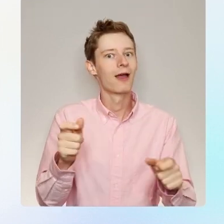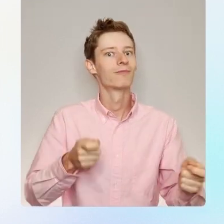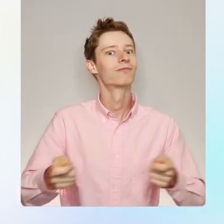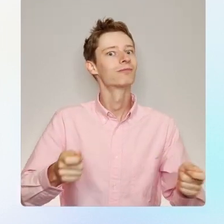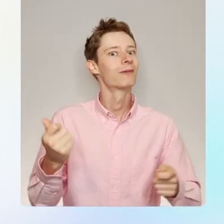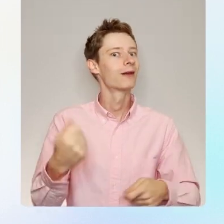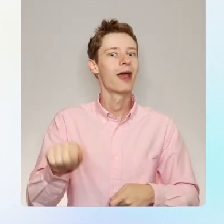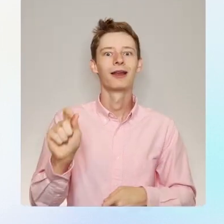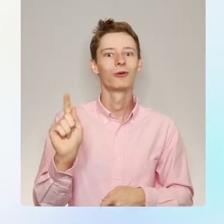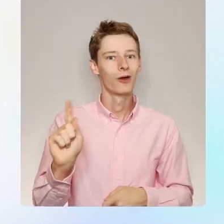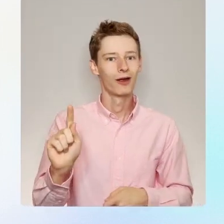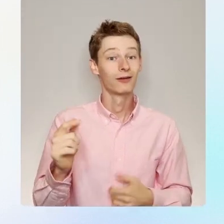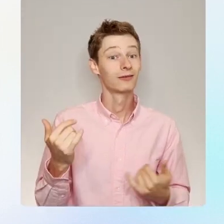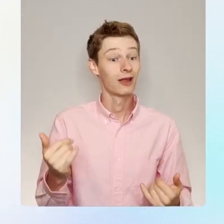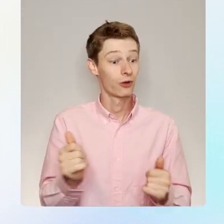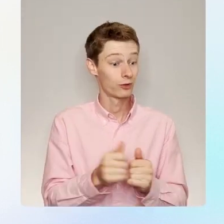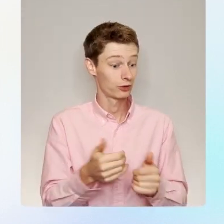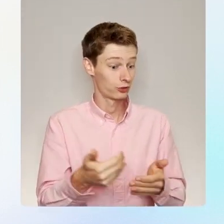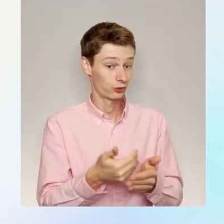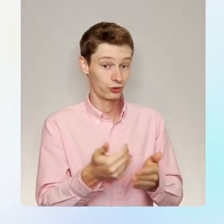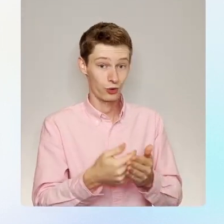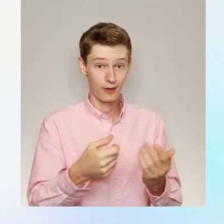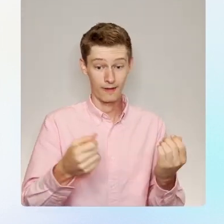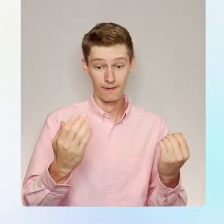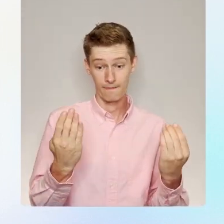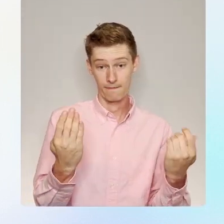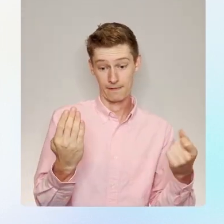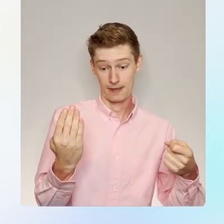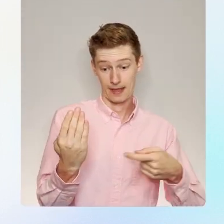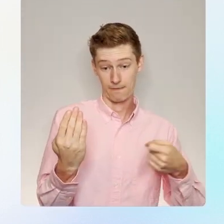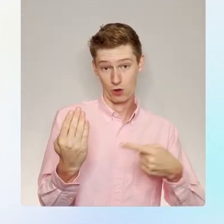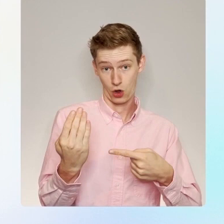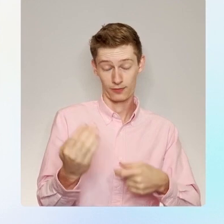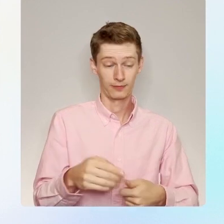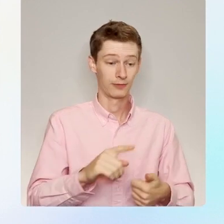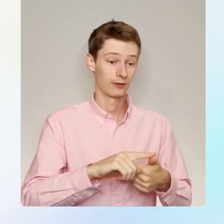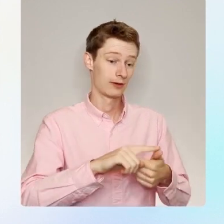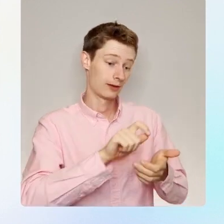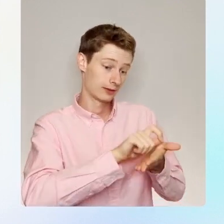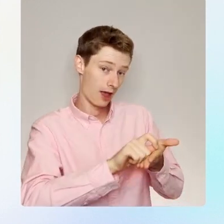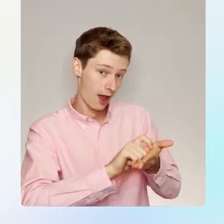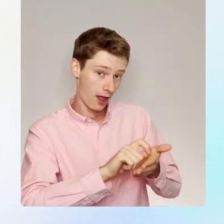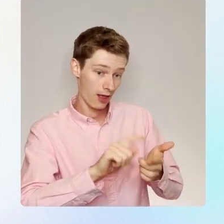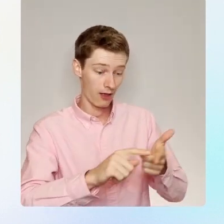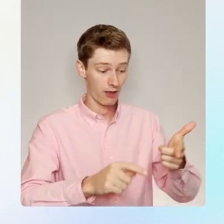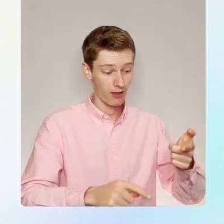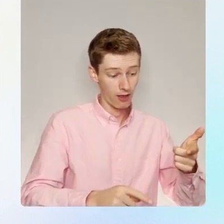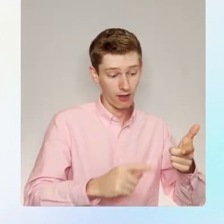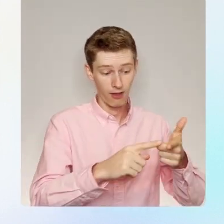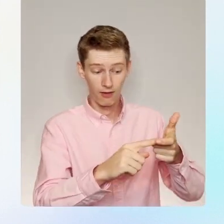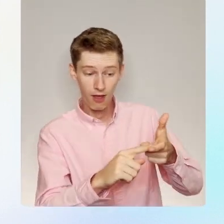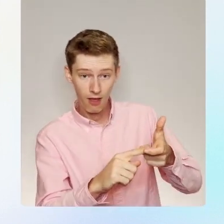Combined with the new inputs, the stylus, the thumbrest, the index trigger, and the new haptic devices,